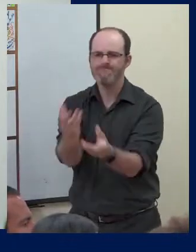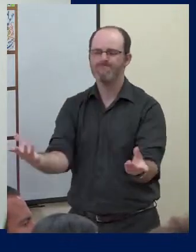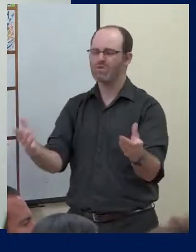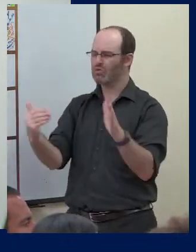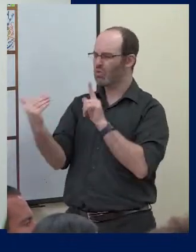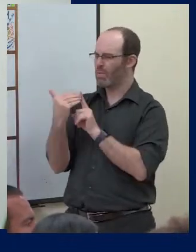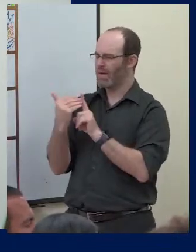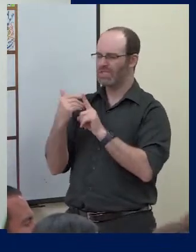what we do.